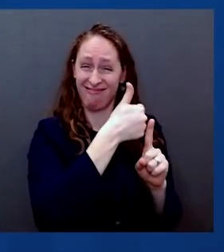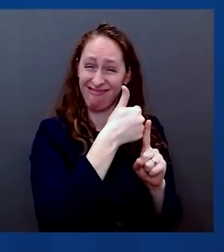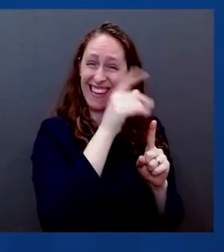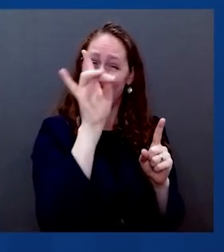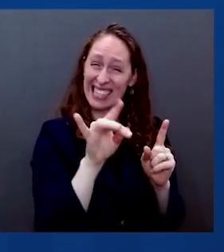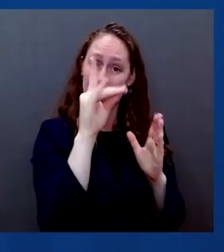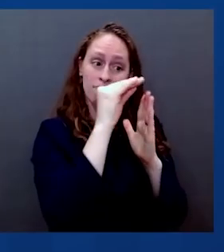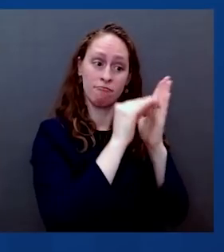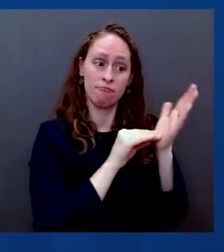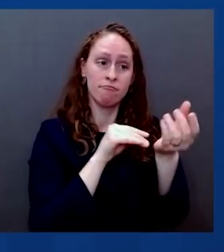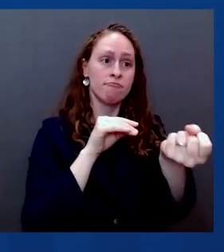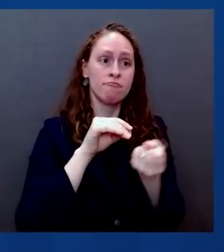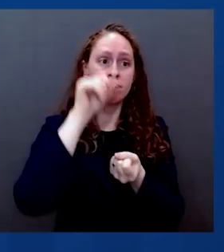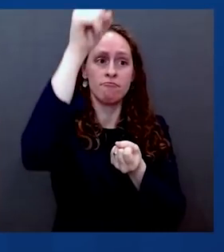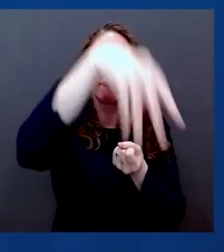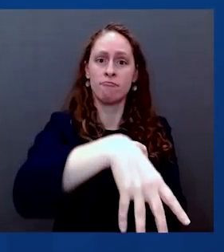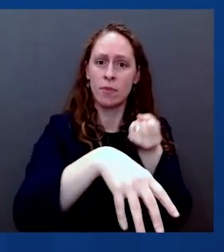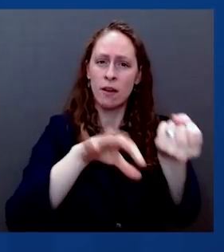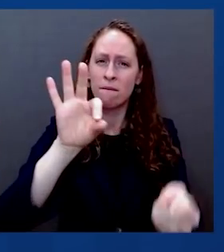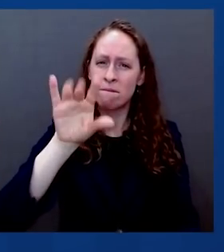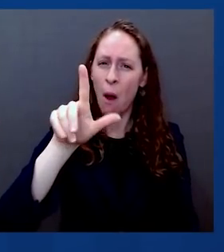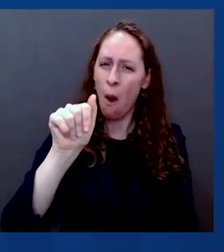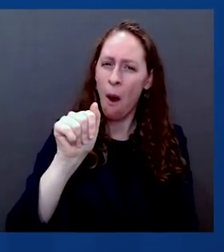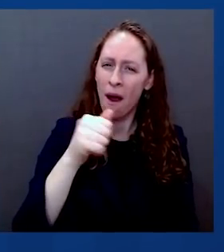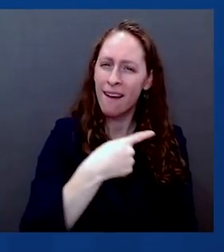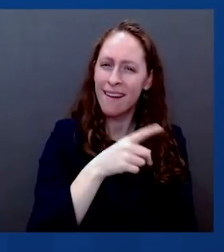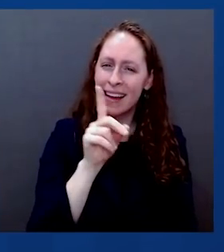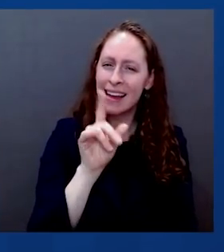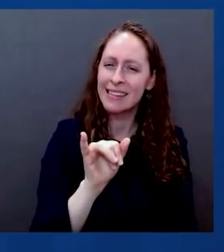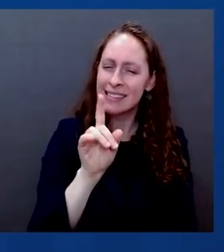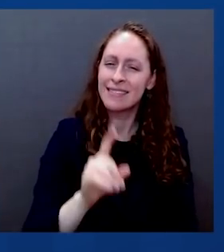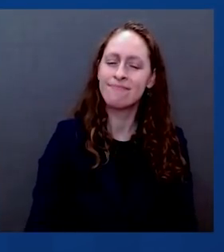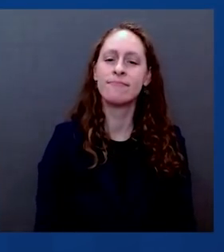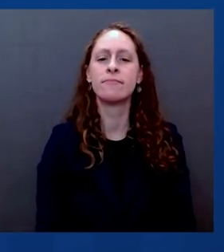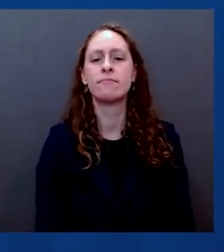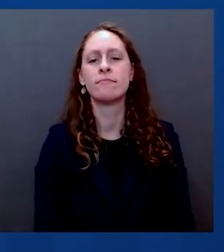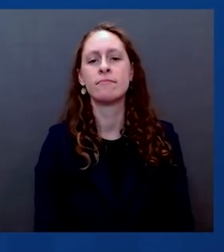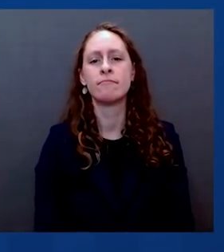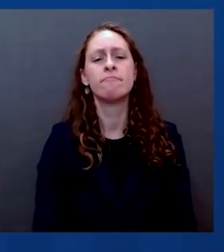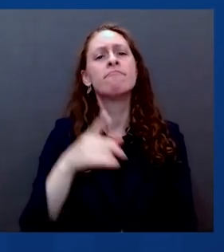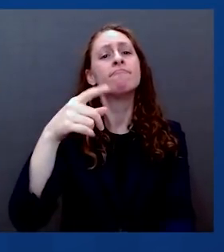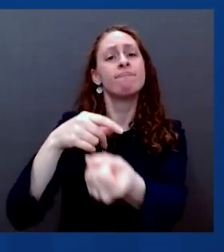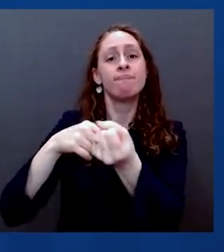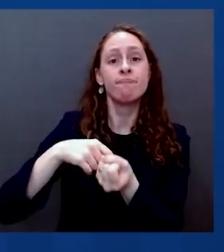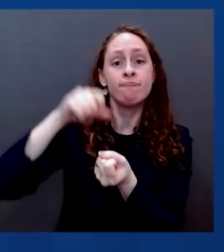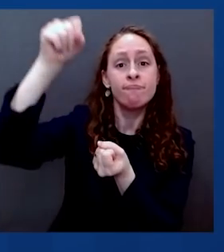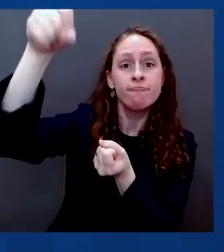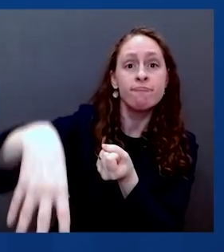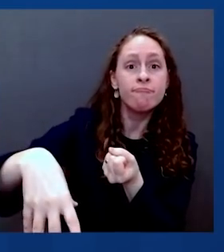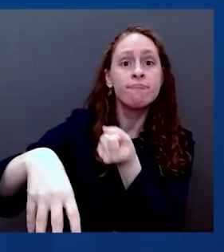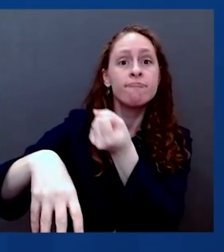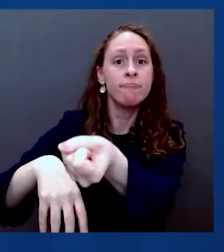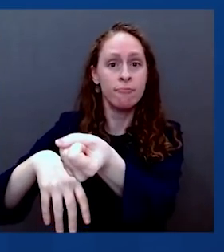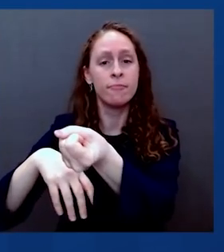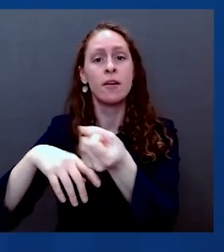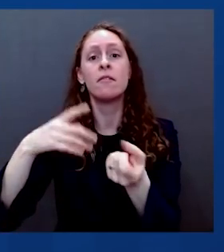it's safe, it's convenient, and you get more people to vote. So they're limiting the number of drop boxes